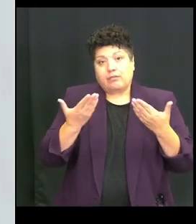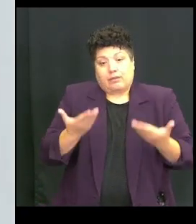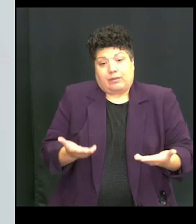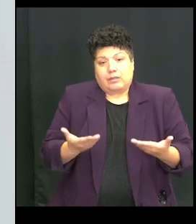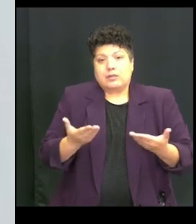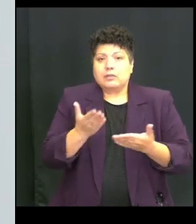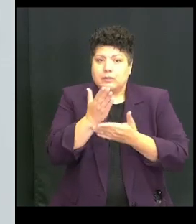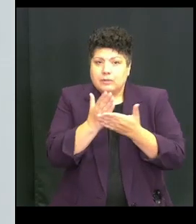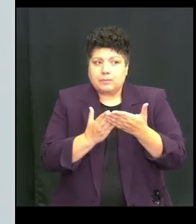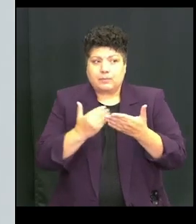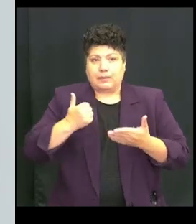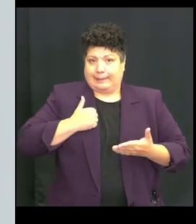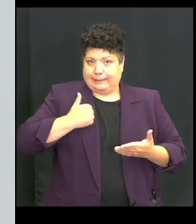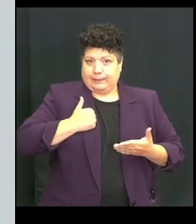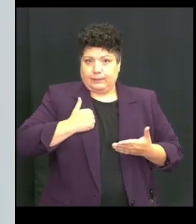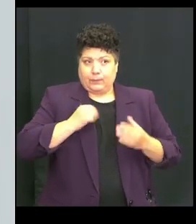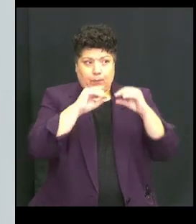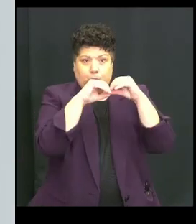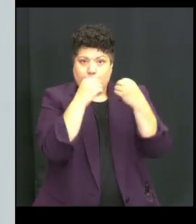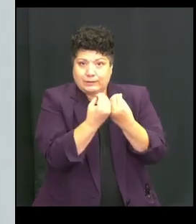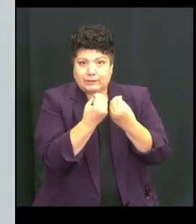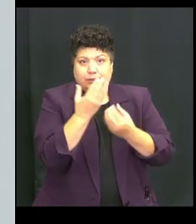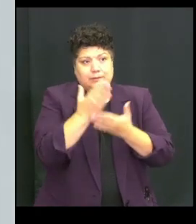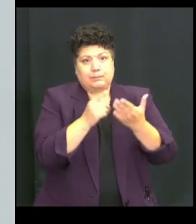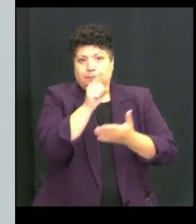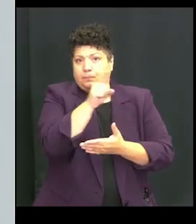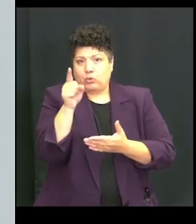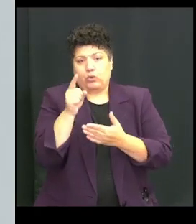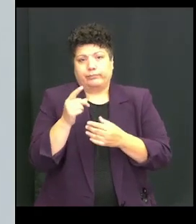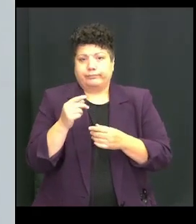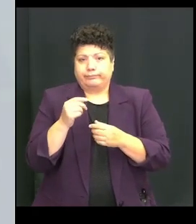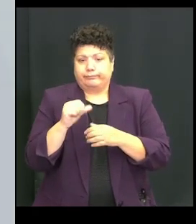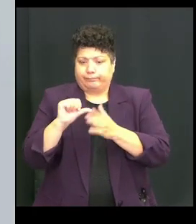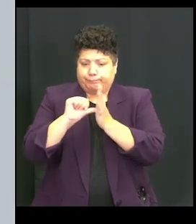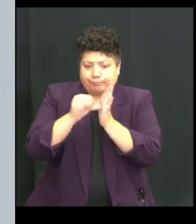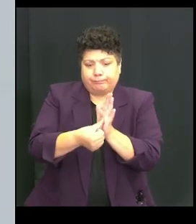that heighten these sorts of polarization dynamics that elites engage in.